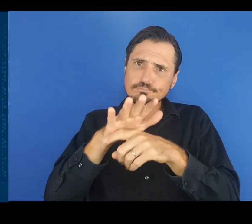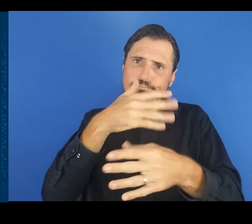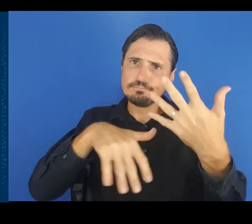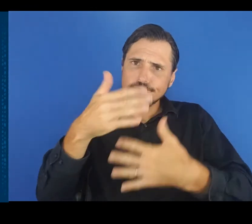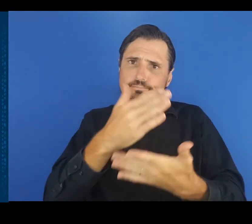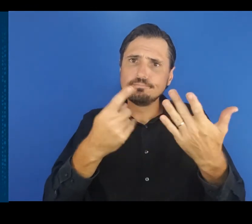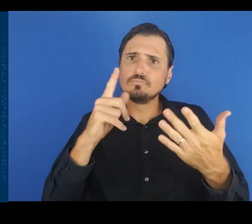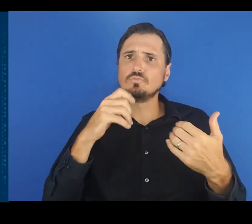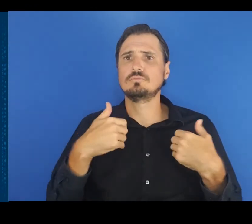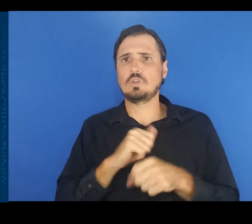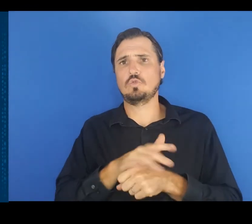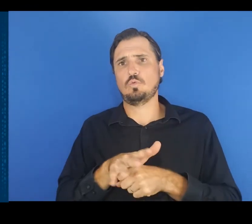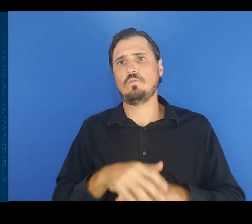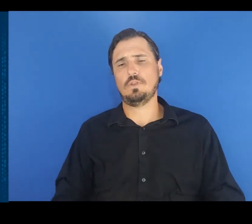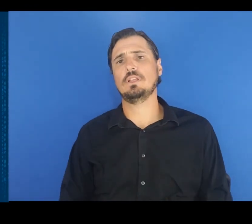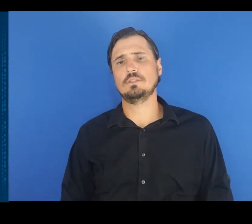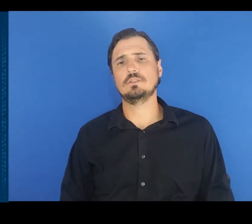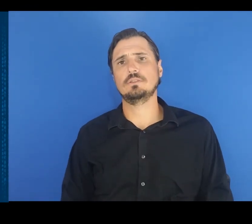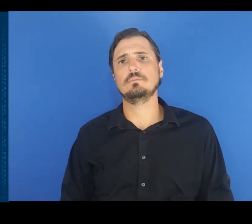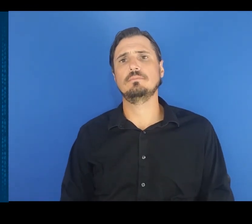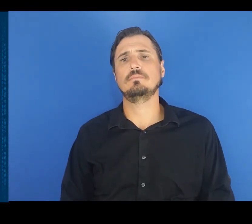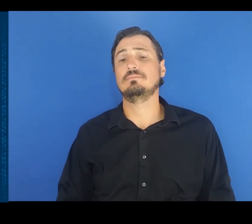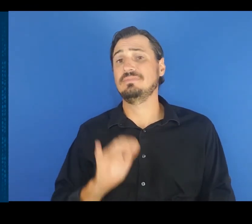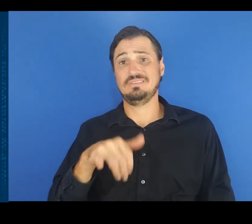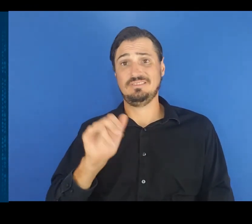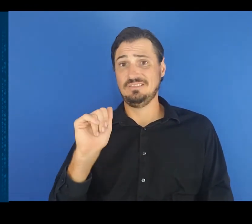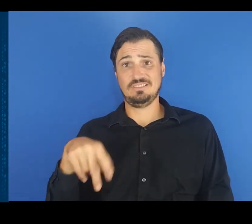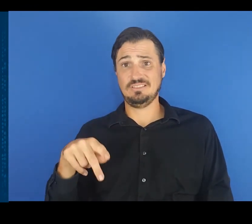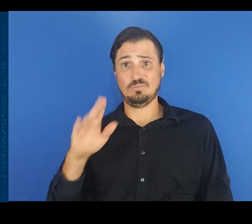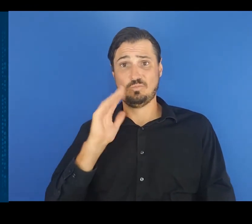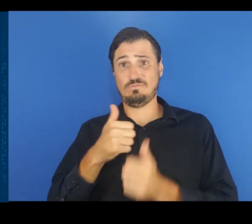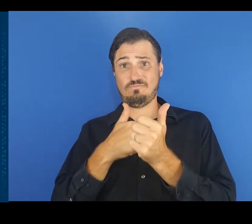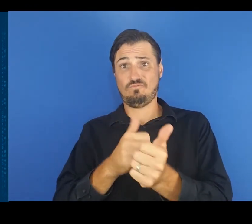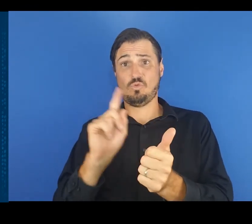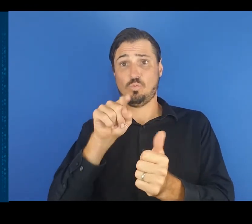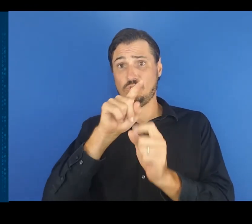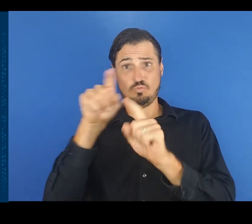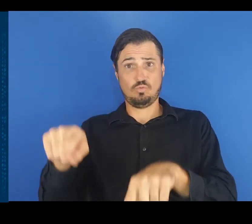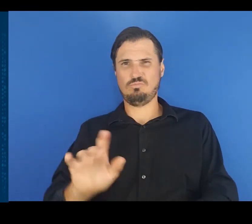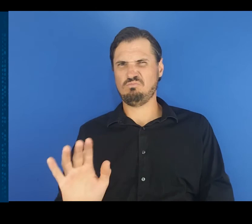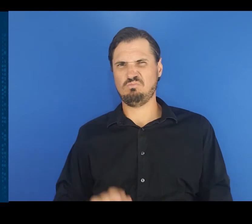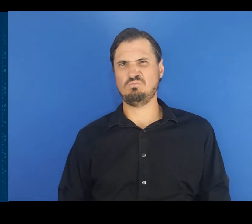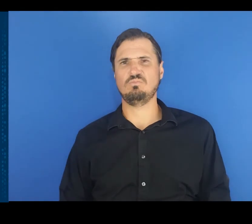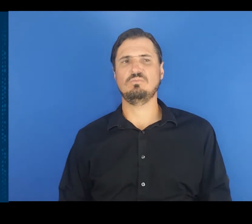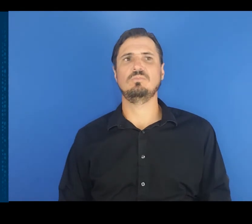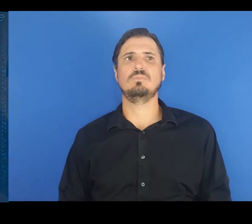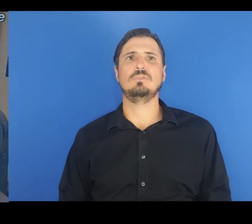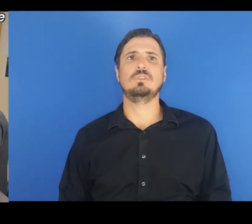if you have been in close contact with someone exposed to COVID-19. This app does not track your location.